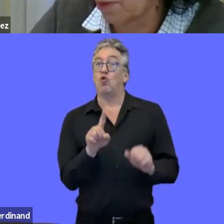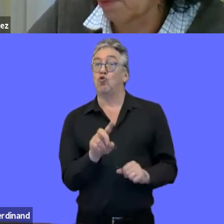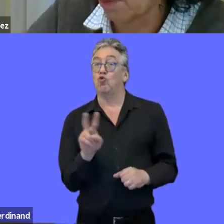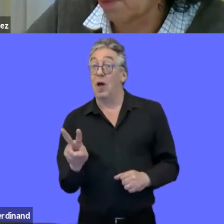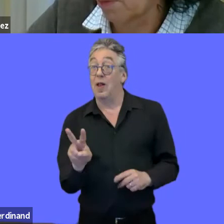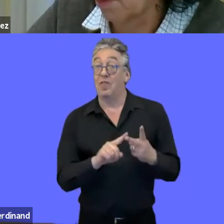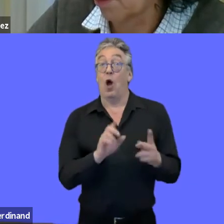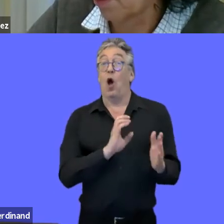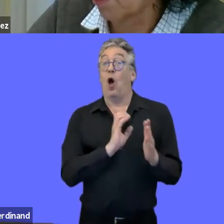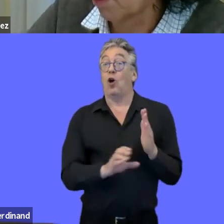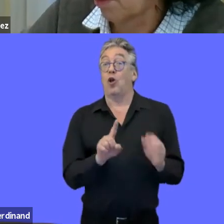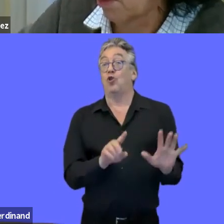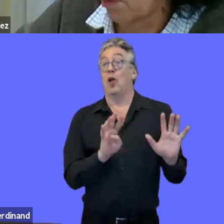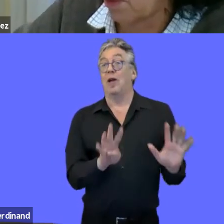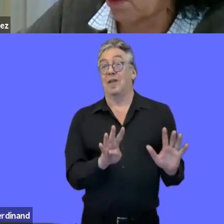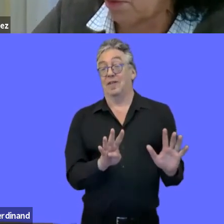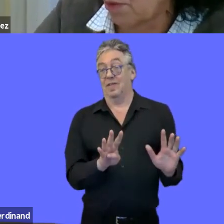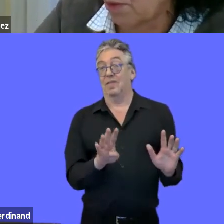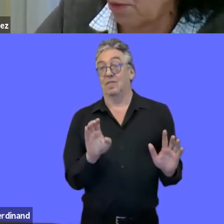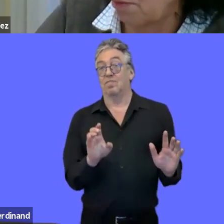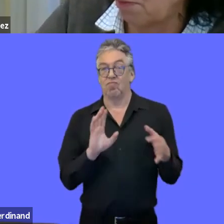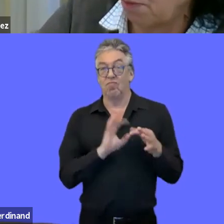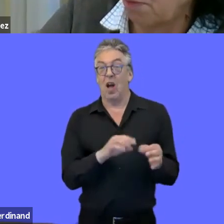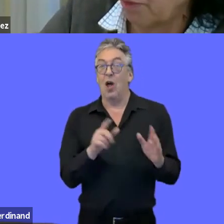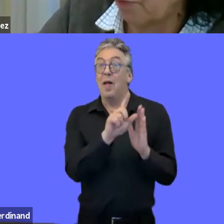of the Convention on Legal Capacity and Independent Living,